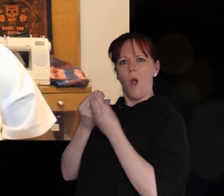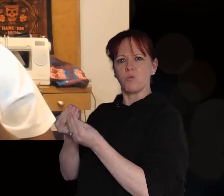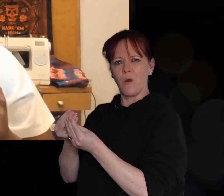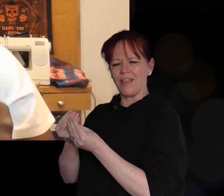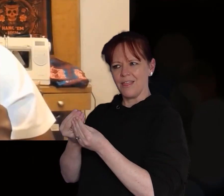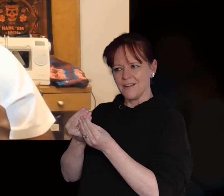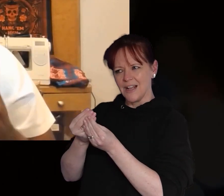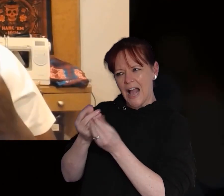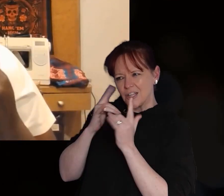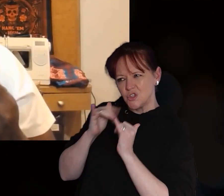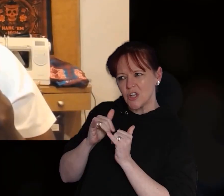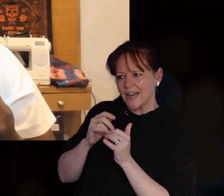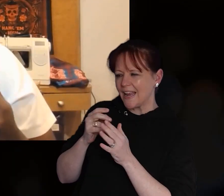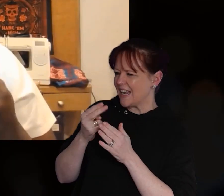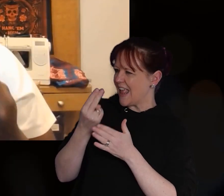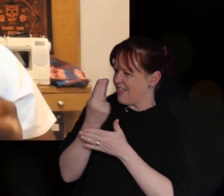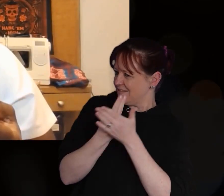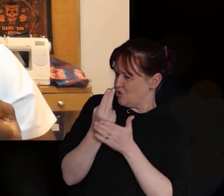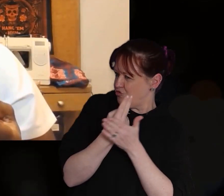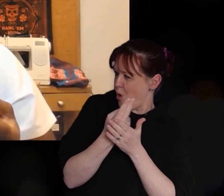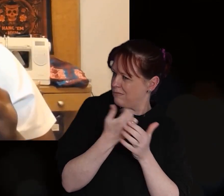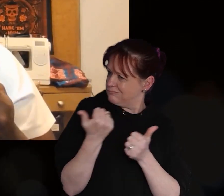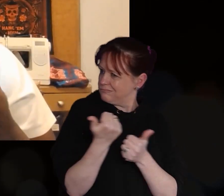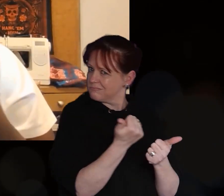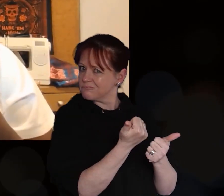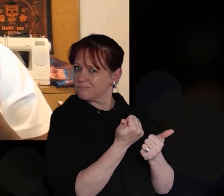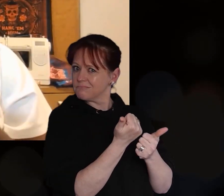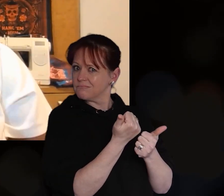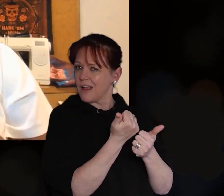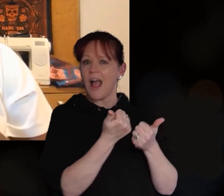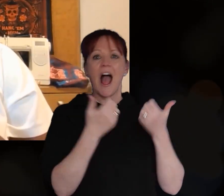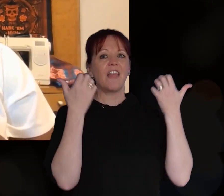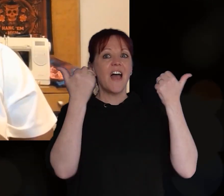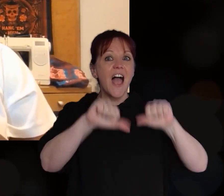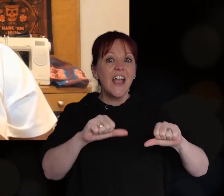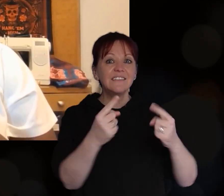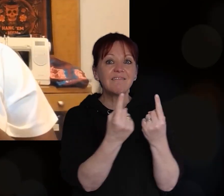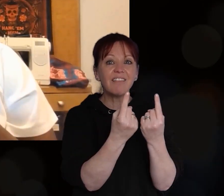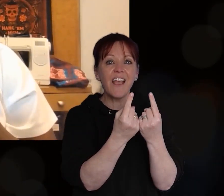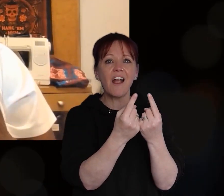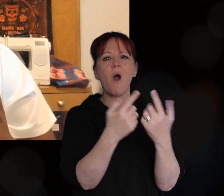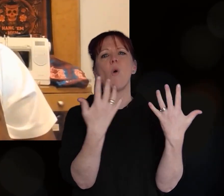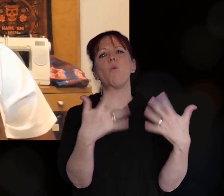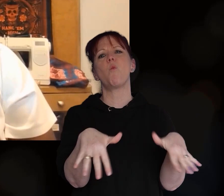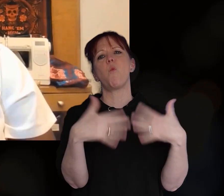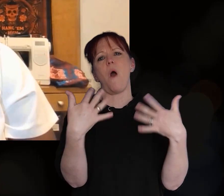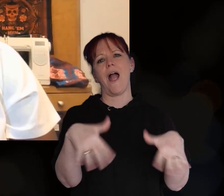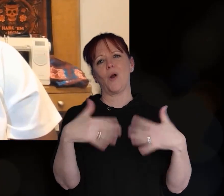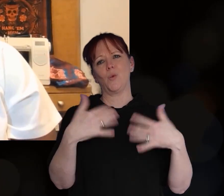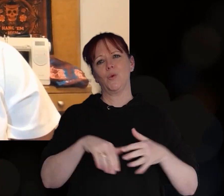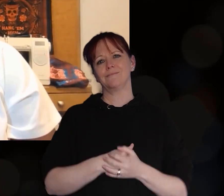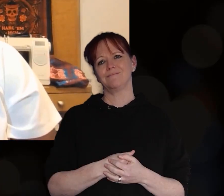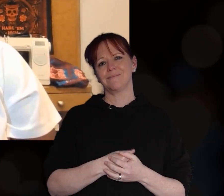for the prosthetics, culminating in an end result that is both realistic and fantastical, meshing perfectly with the setting.